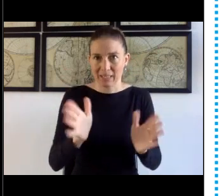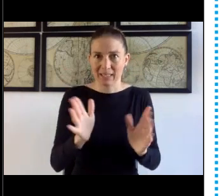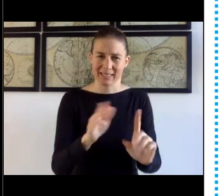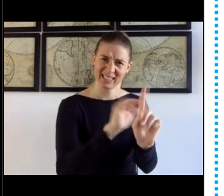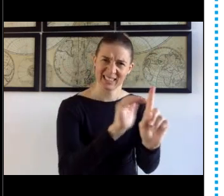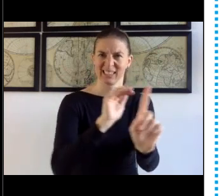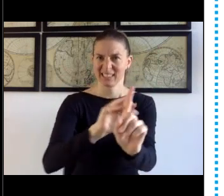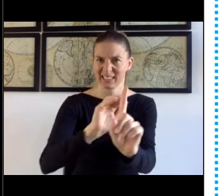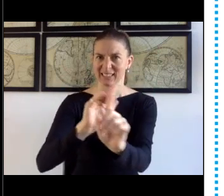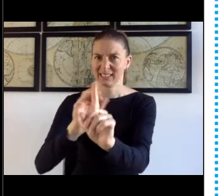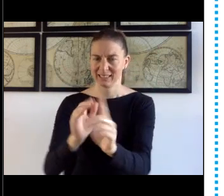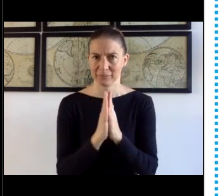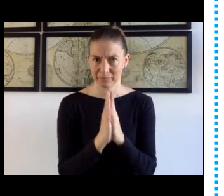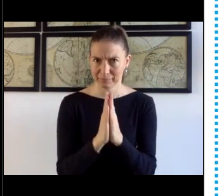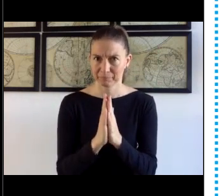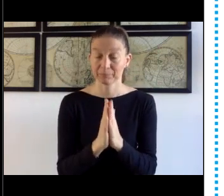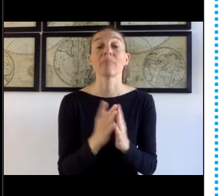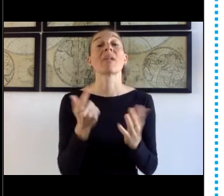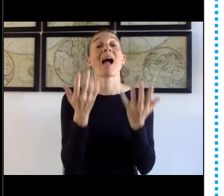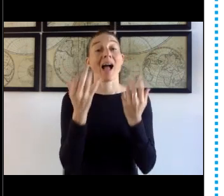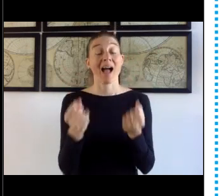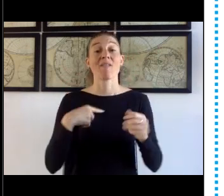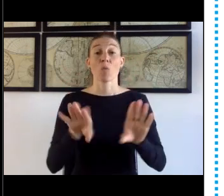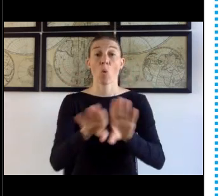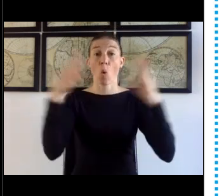We have an open letter which is linked here in this slide